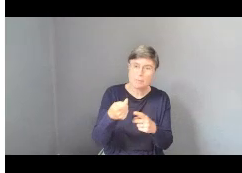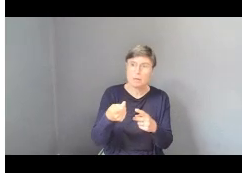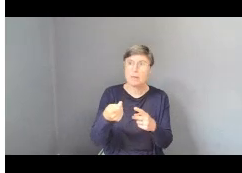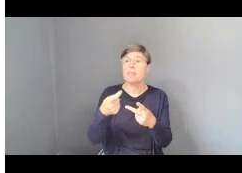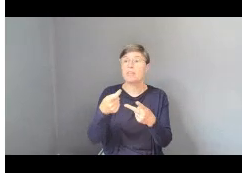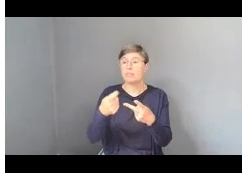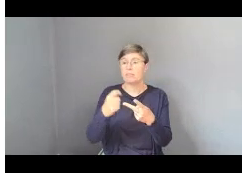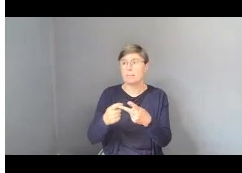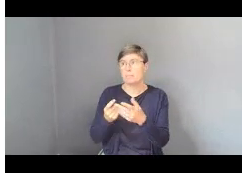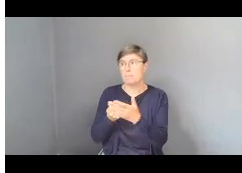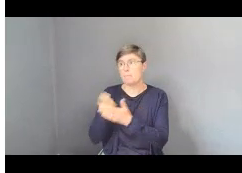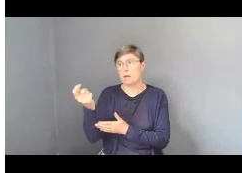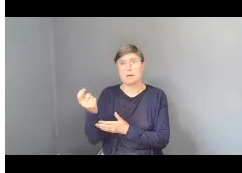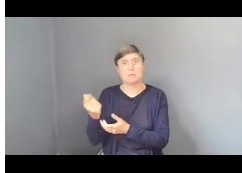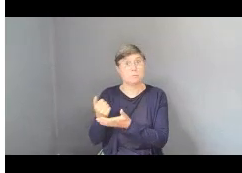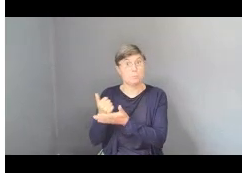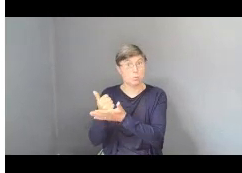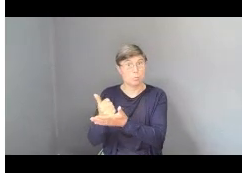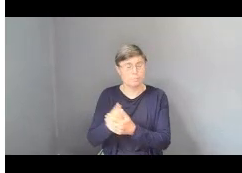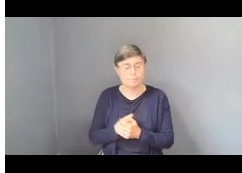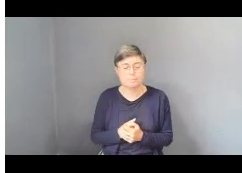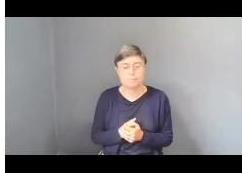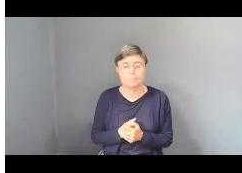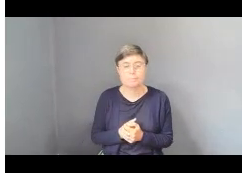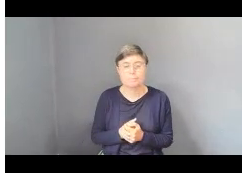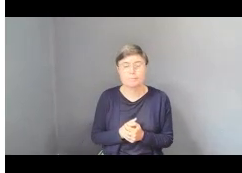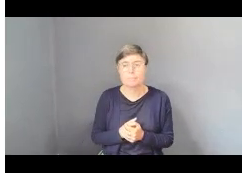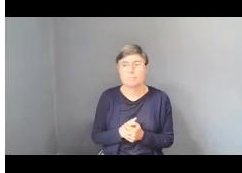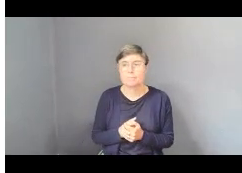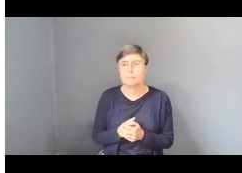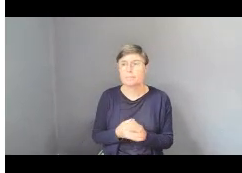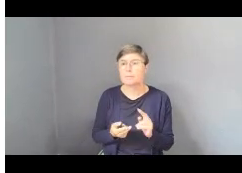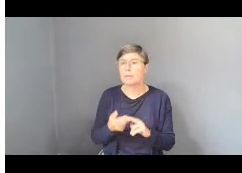After a participant receives an invoice or a timesheet